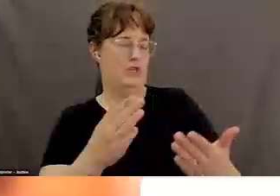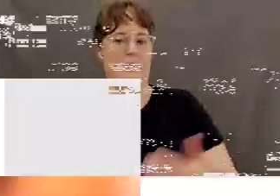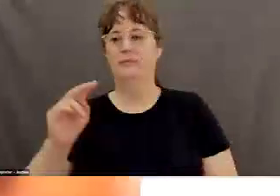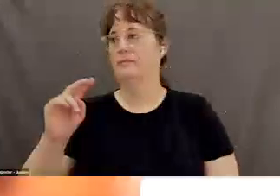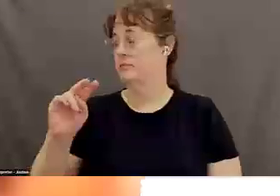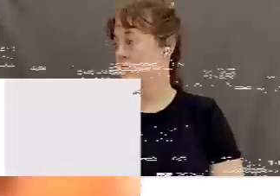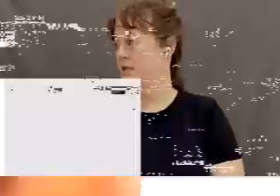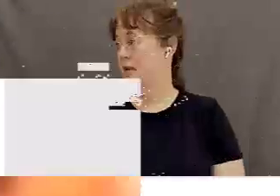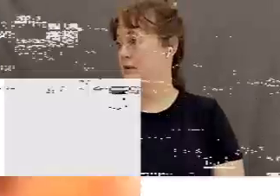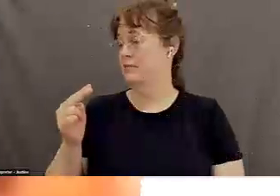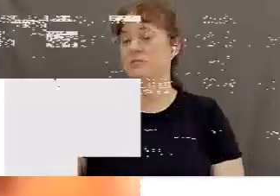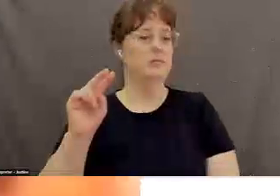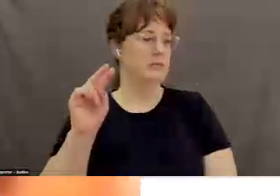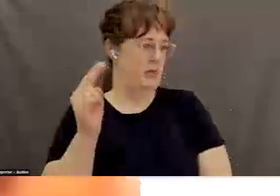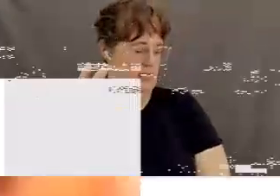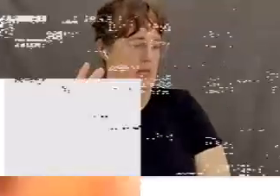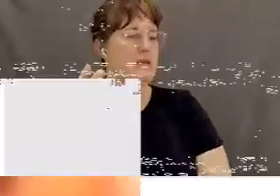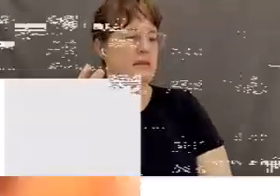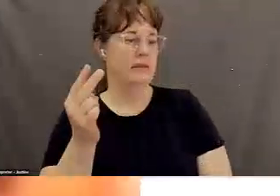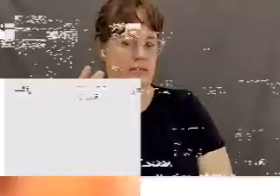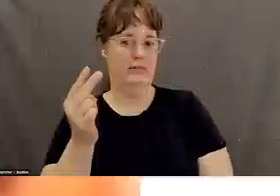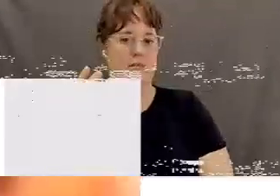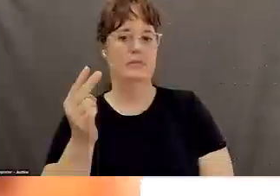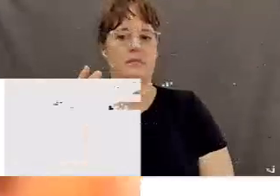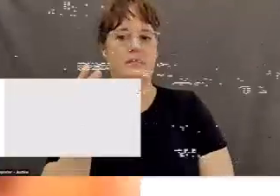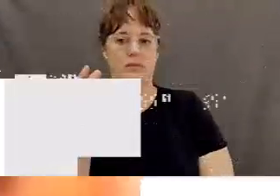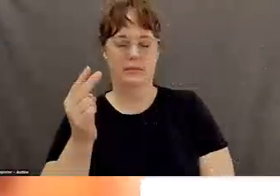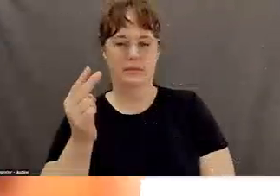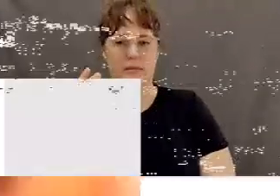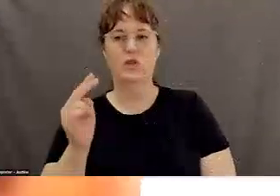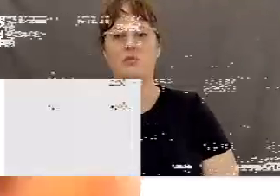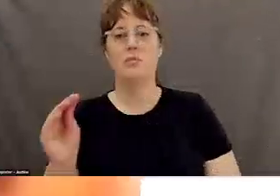Boardroom: Second. It's been moved and seconded. Boardroom: Is there any discussion?